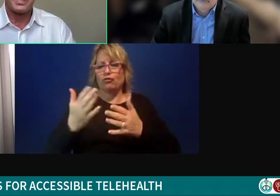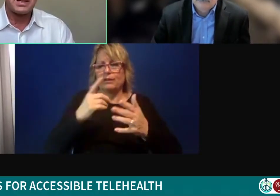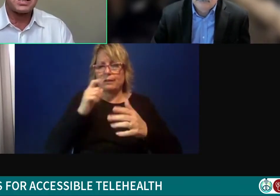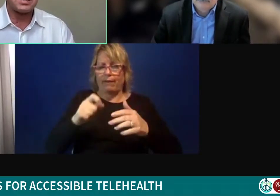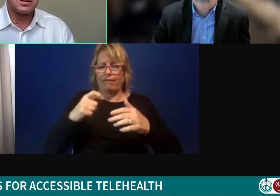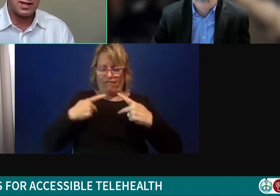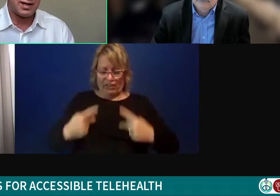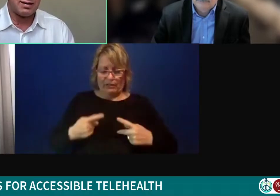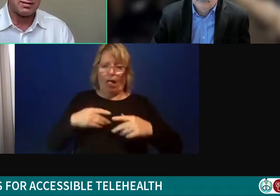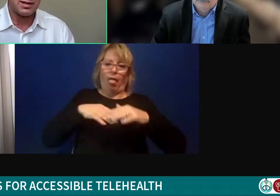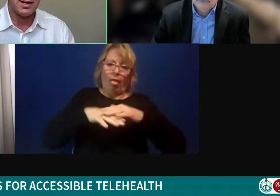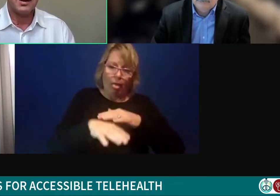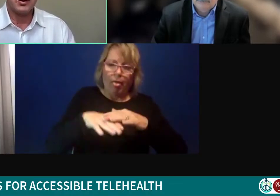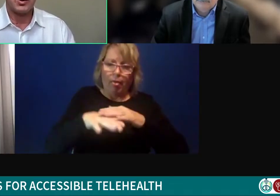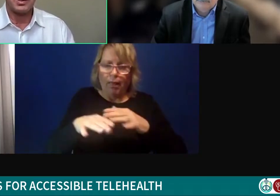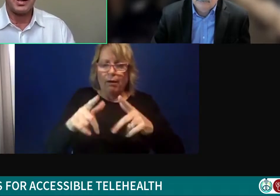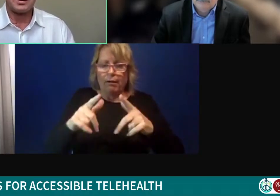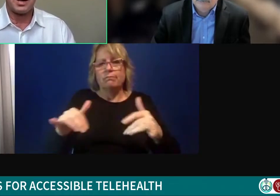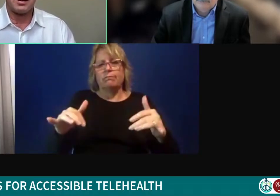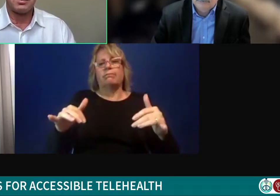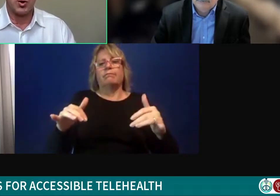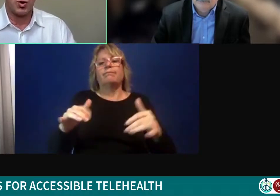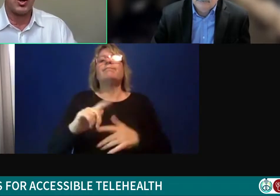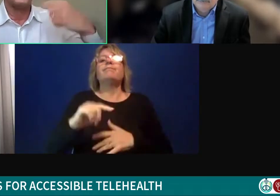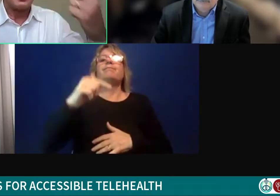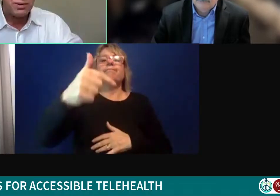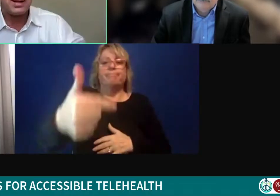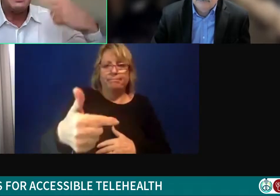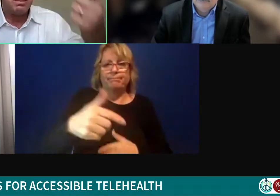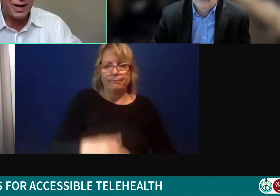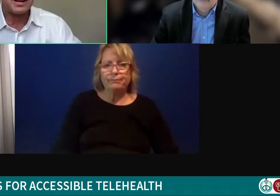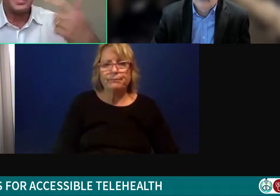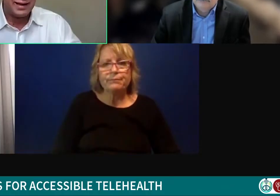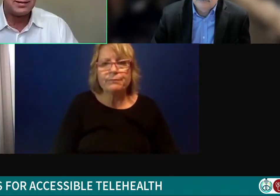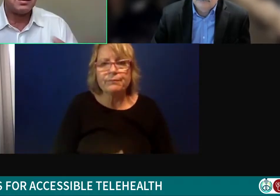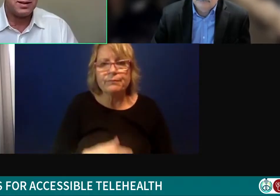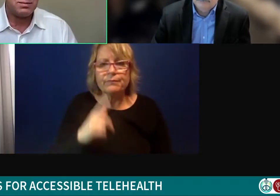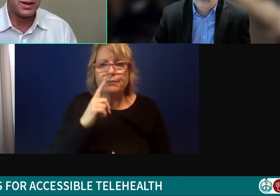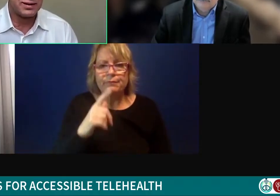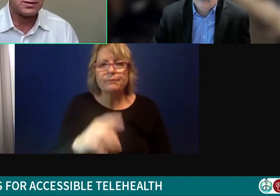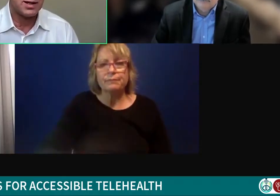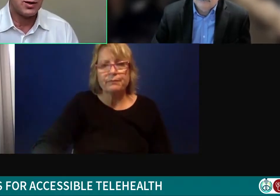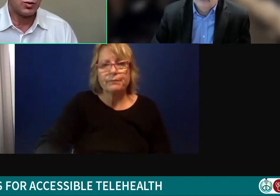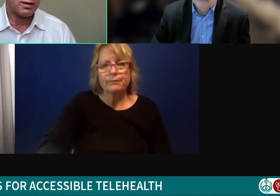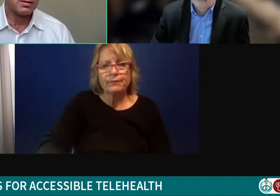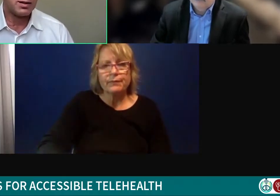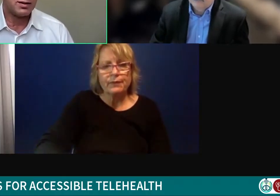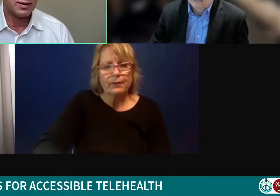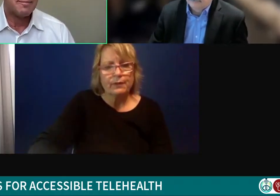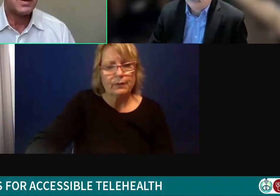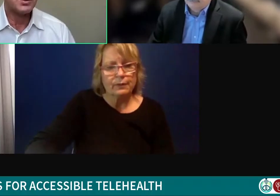accessing telehealth, you're gonna get kind of the logarithmic impact, negative impact, on healthcare